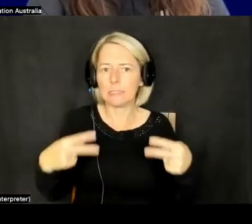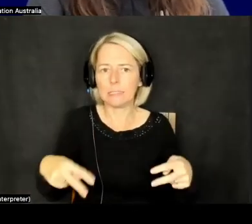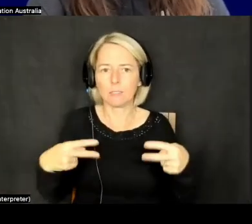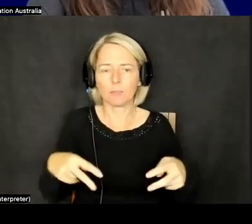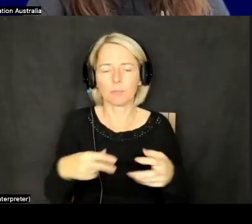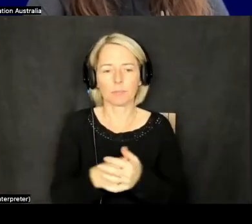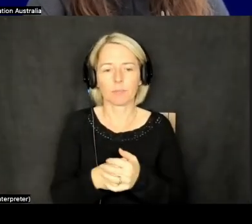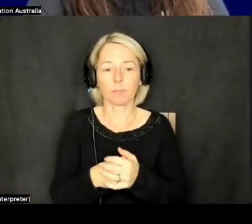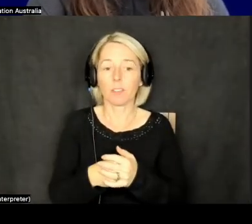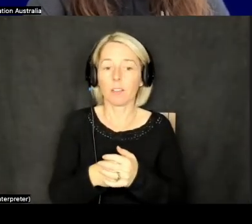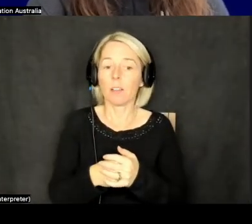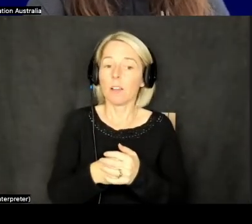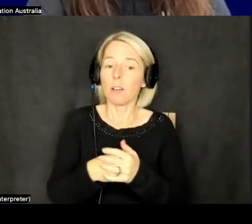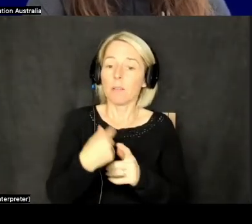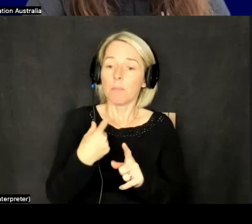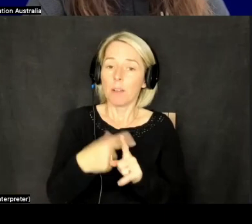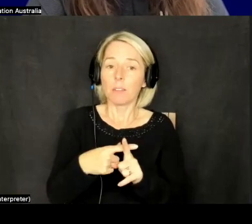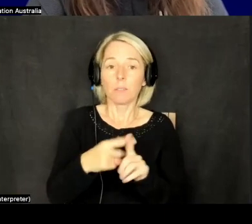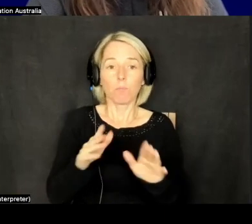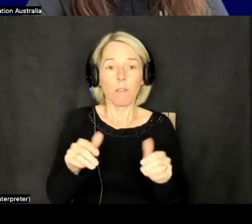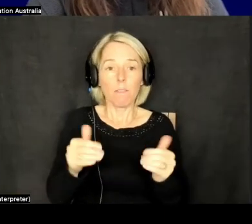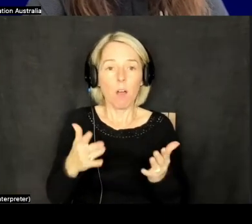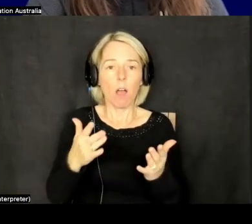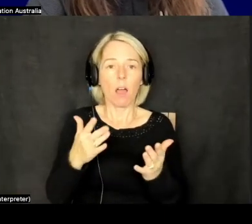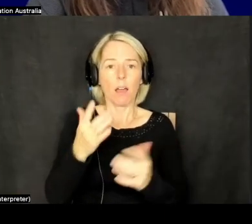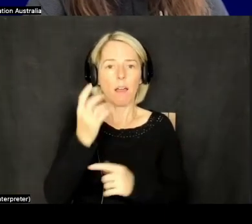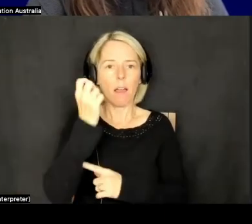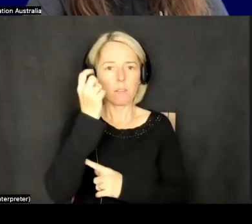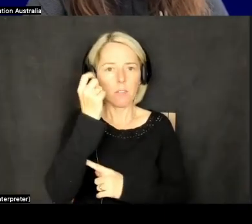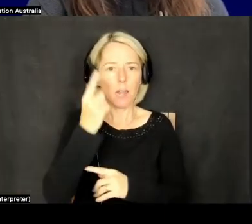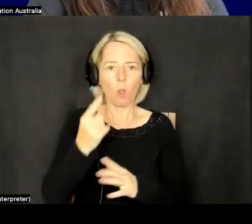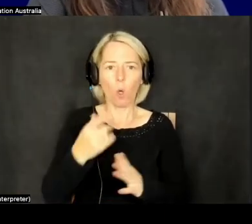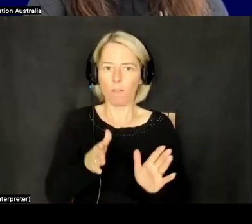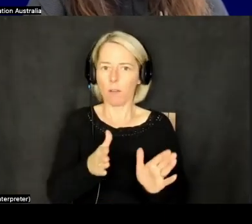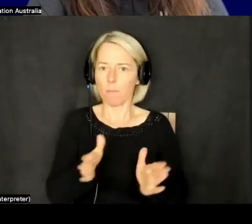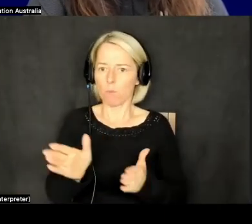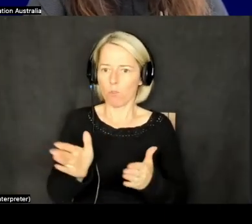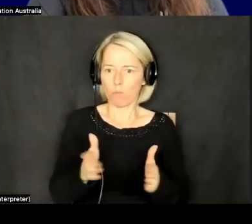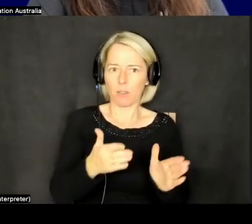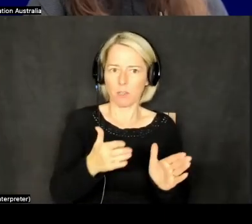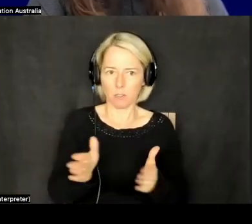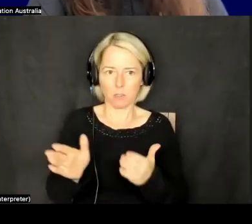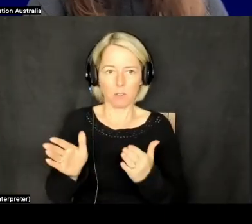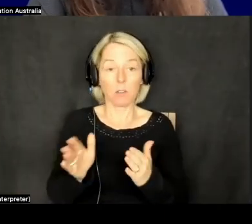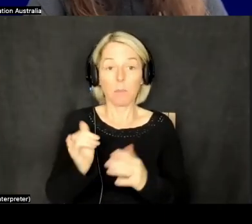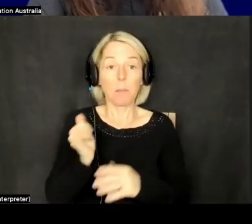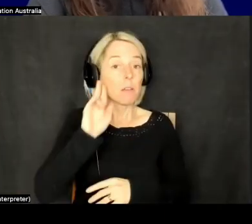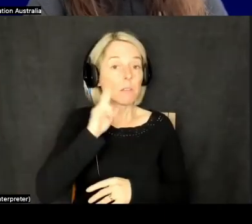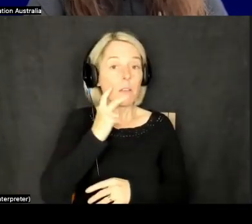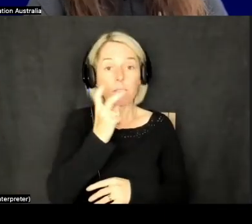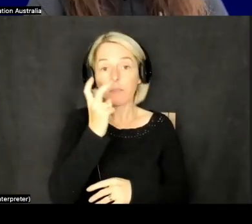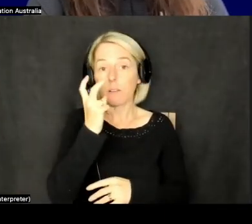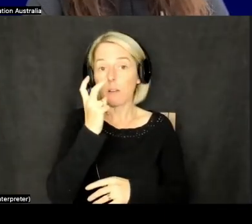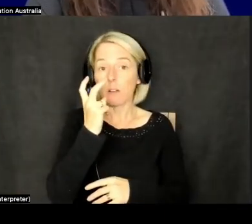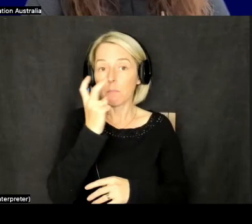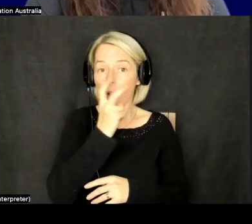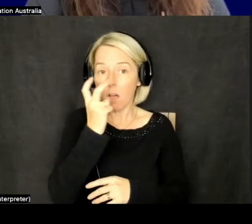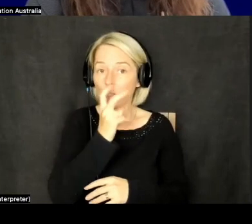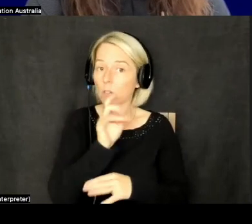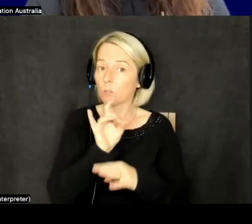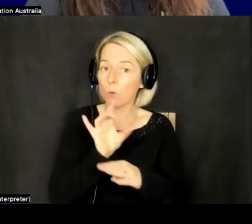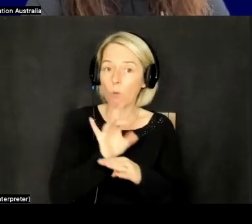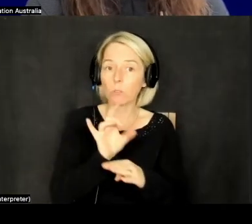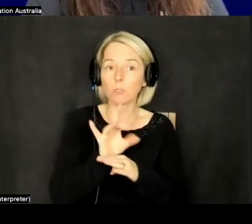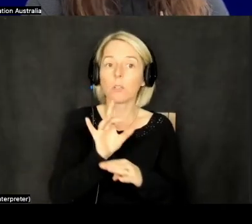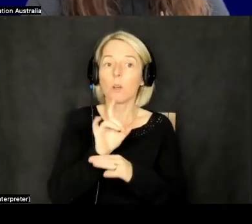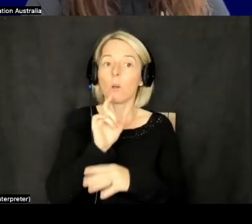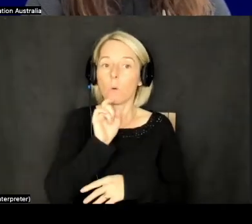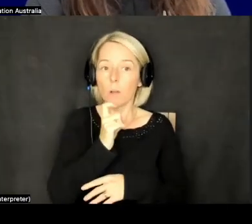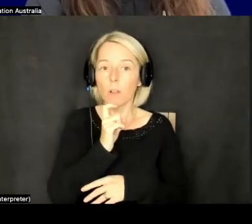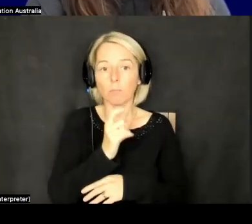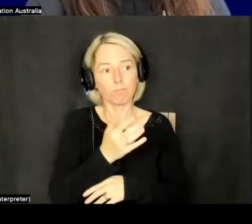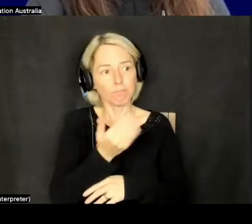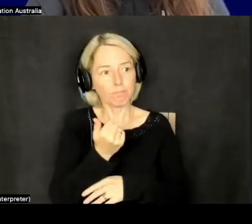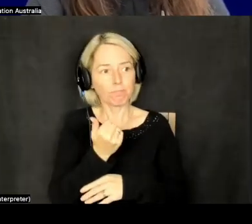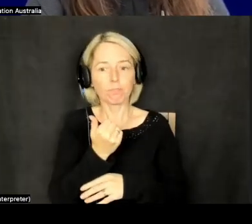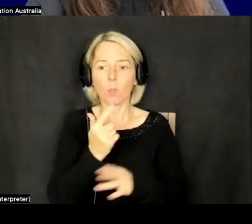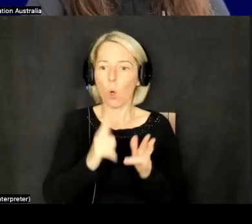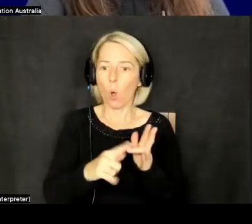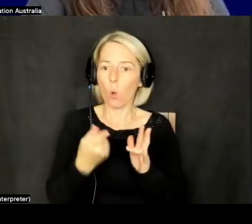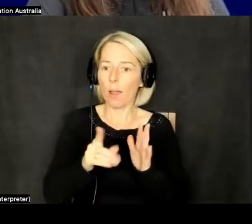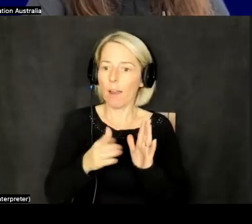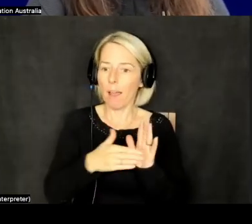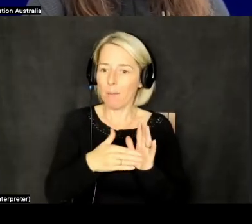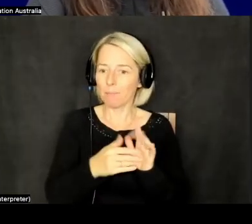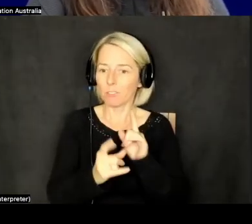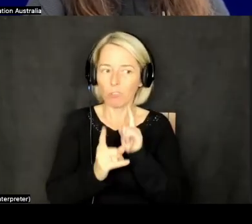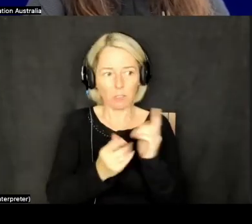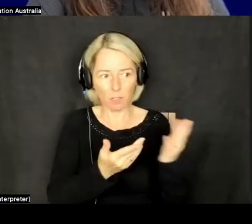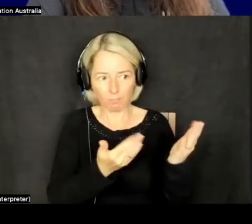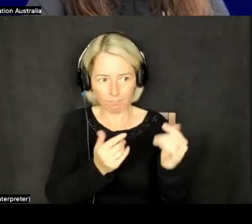for the deafblind consultant may discuss this or bring in an O and M instructor to relook at